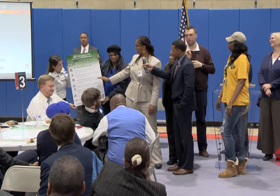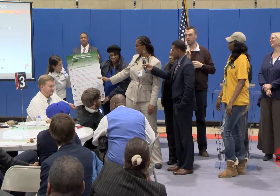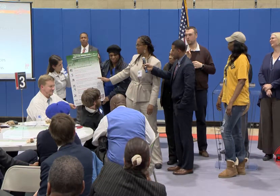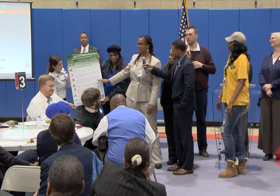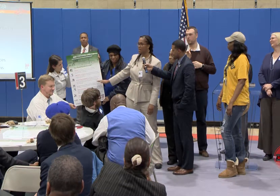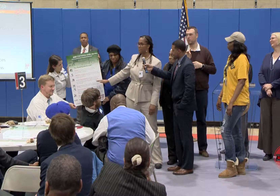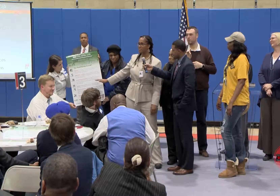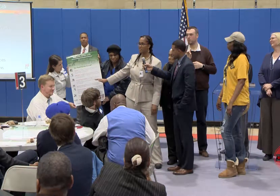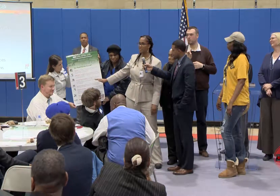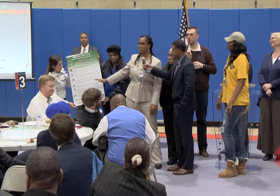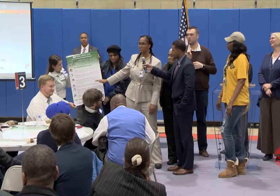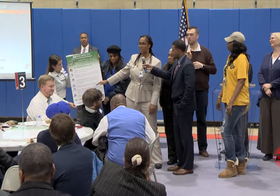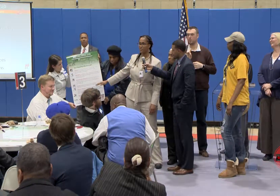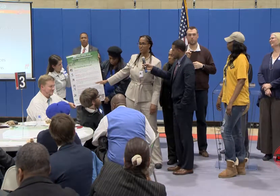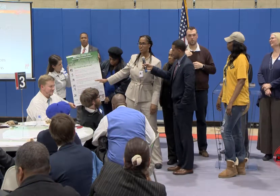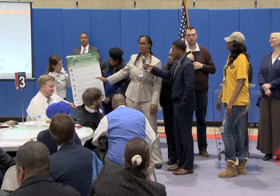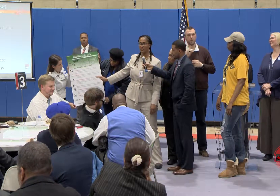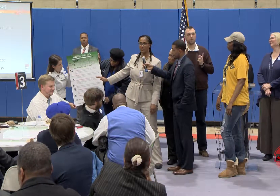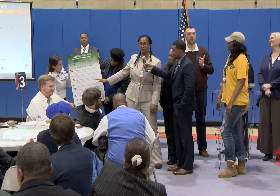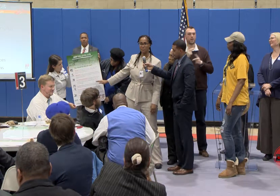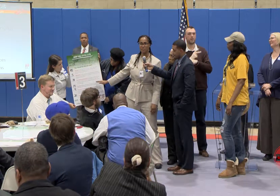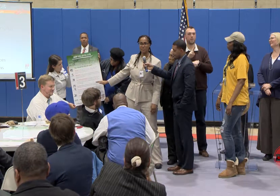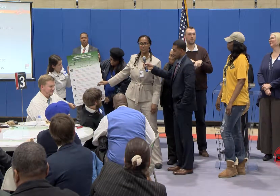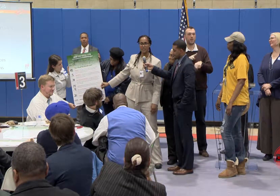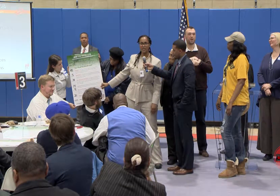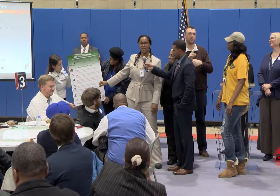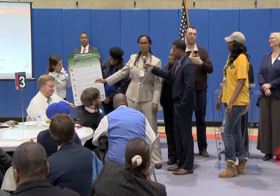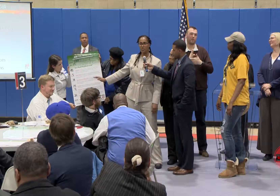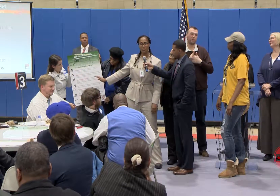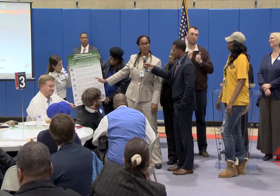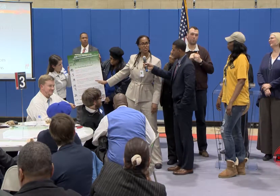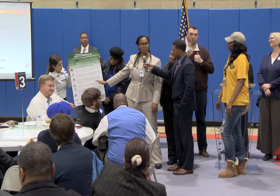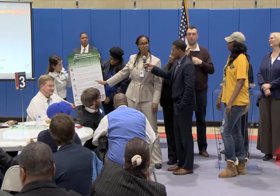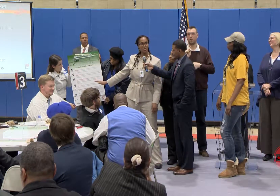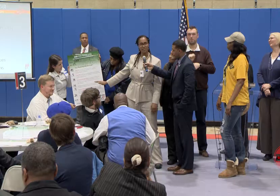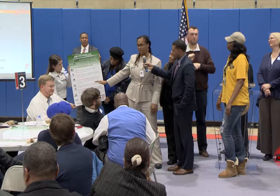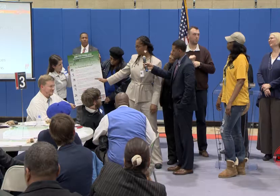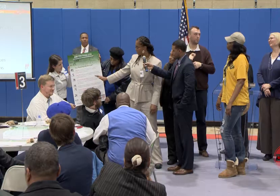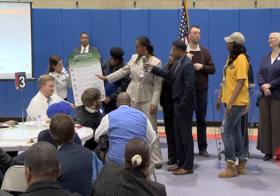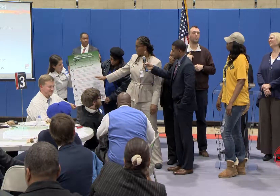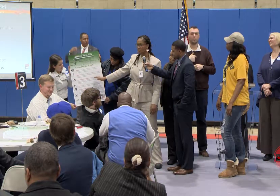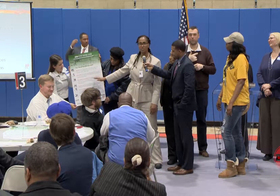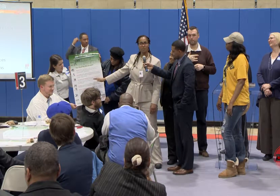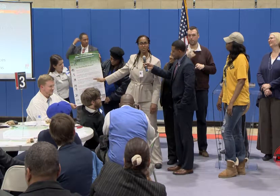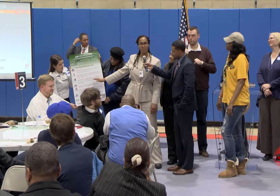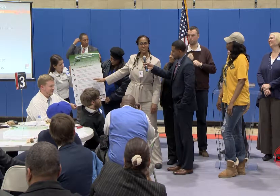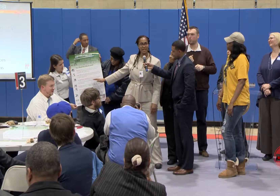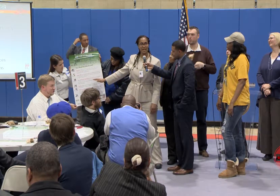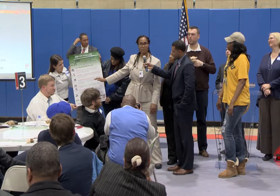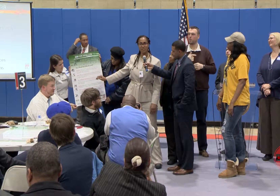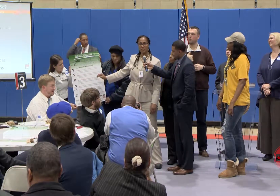LIKE EIGHT TIMES THE NATIONAL AVERAGE IN UNEMPLOYMENT AND WE FEEL VERY STRONGLY THAT WE NEED TO ADDRESS THAT AND WE NEED TO